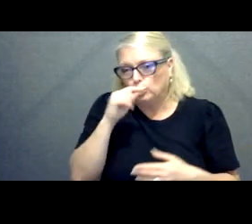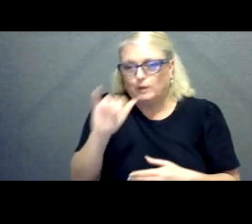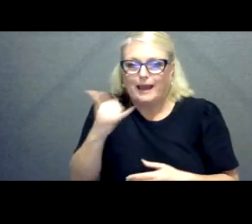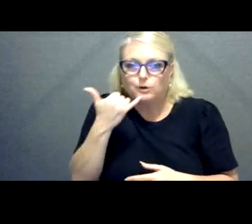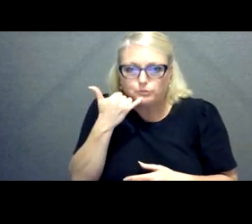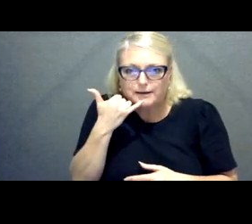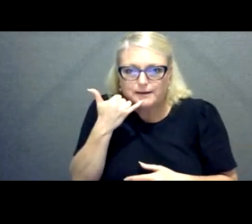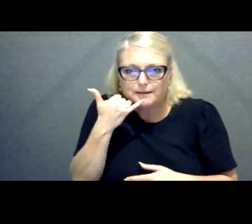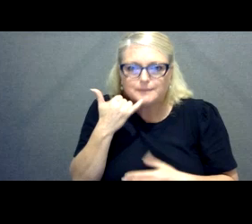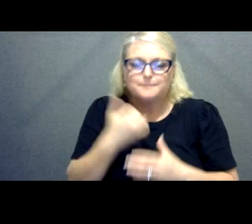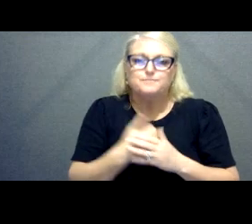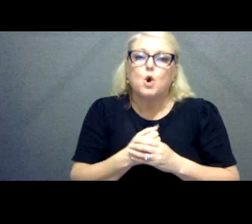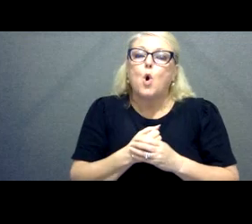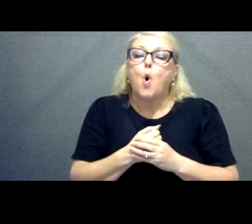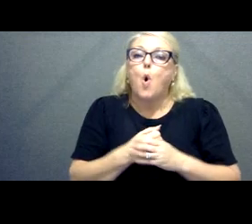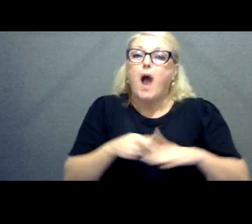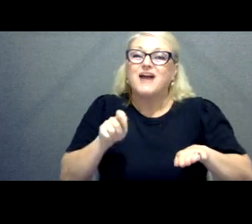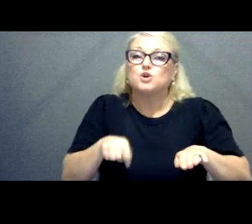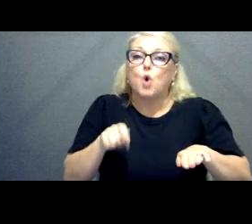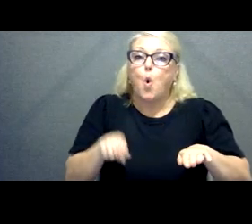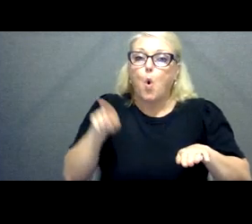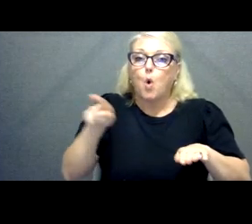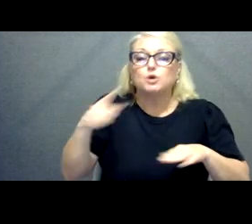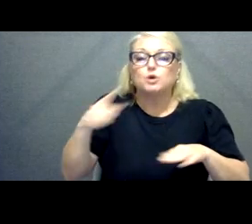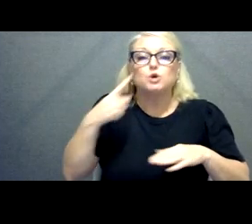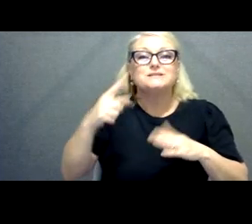get an adjournment and just explain that they've made their legal aid application the Duty Lawyer